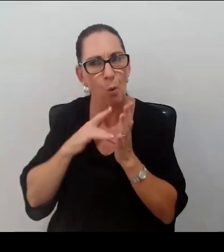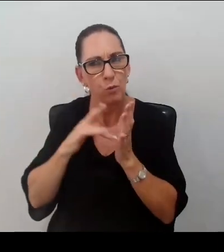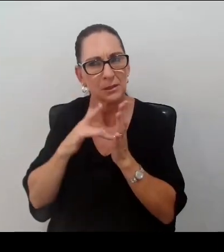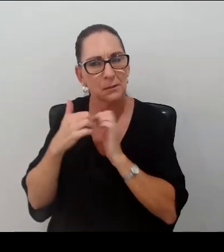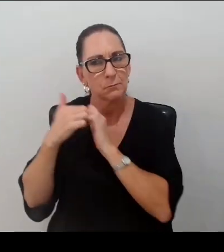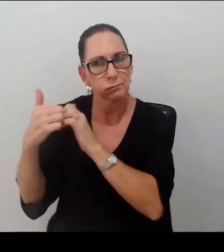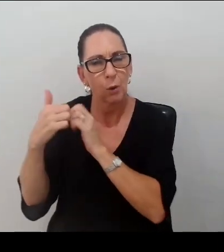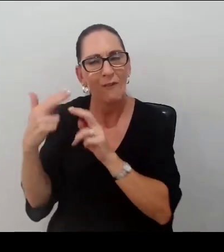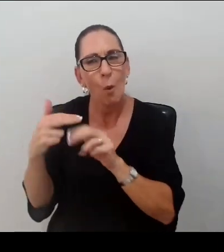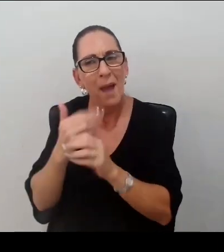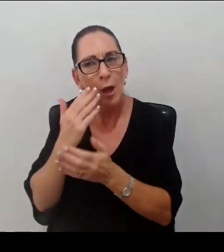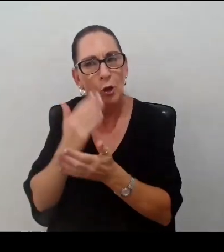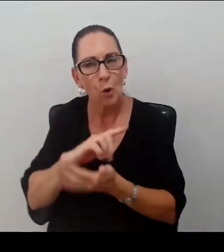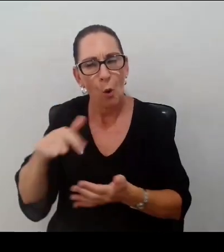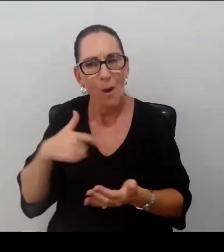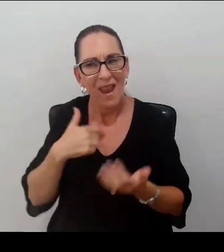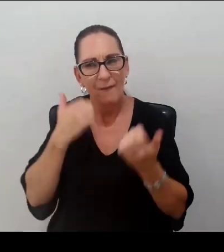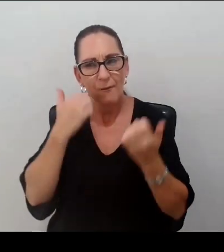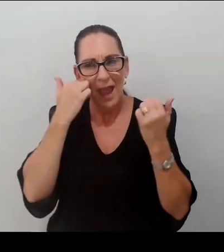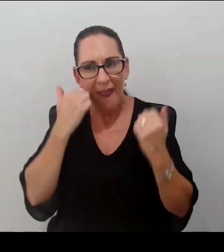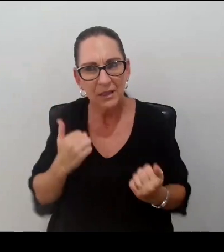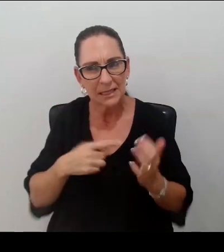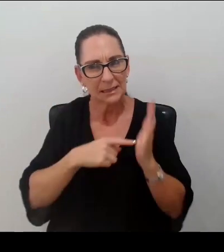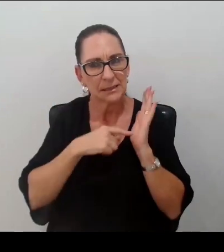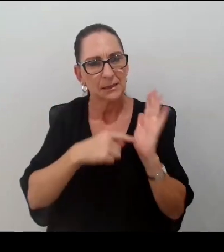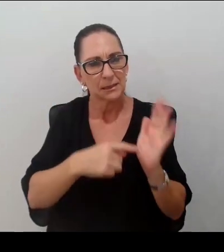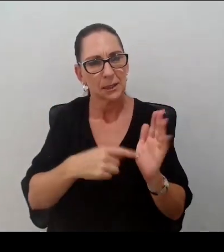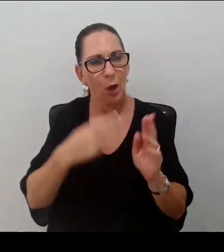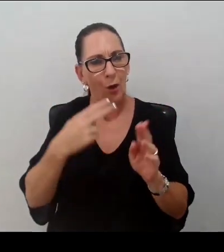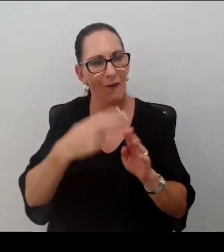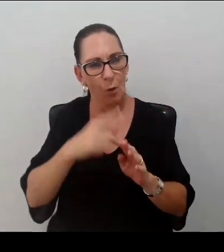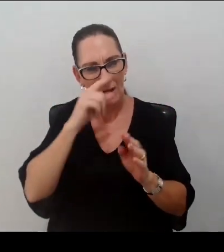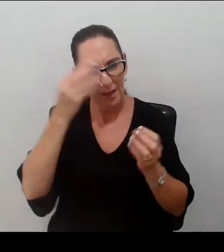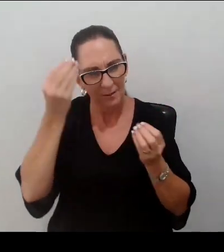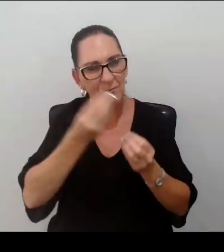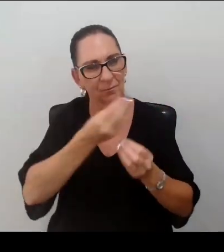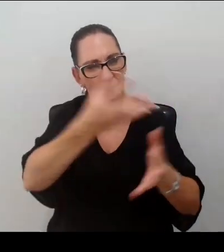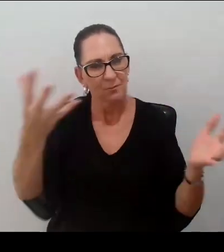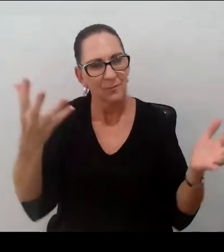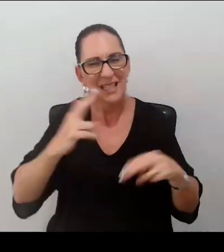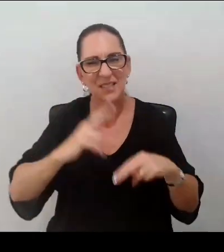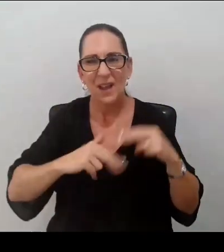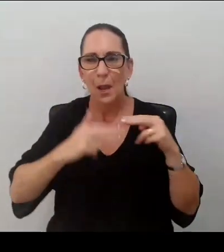strong evidence base to inform the development of national restrictive practices policy.